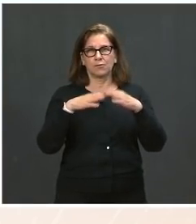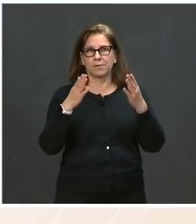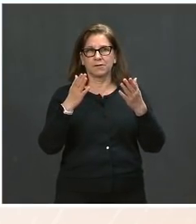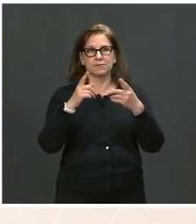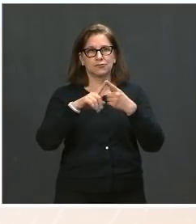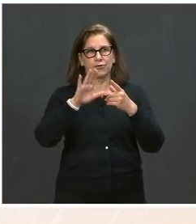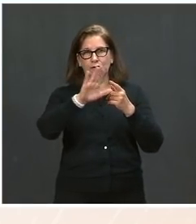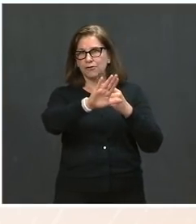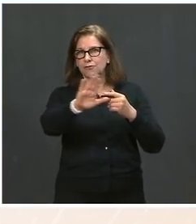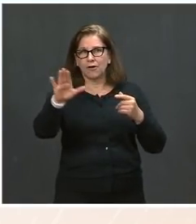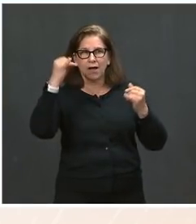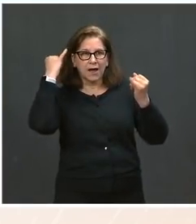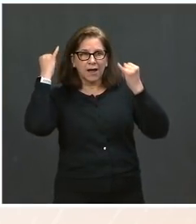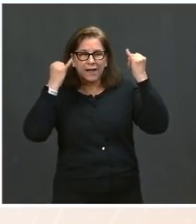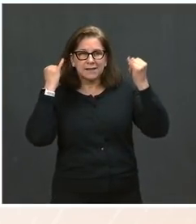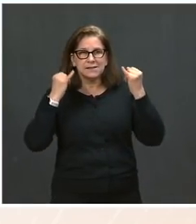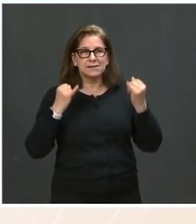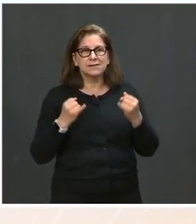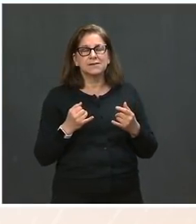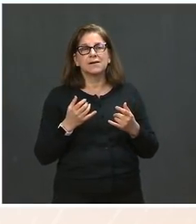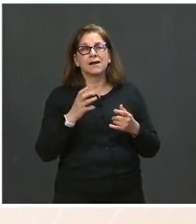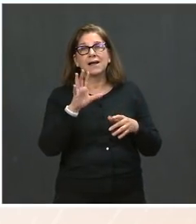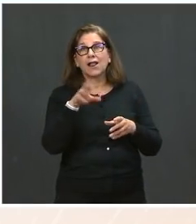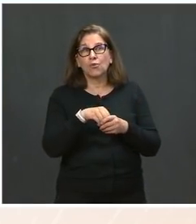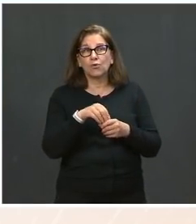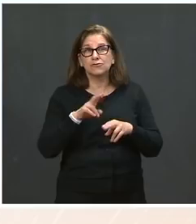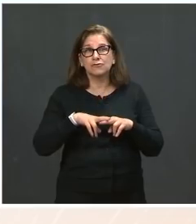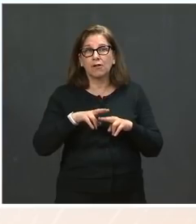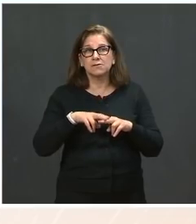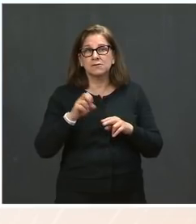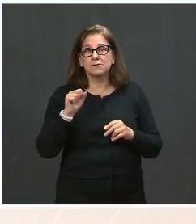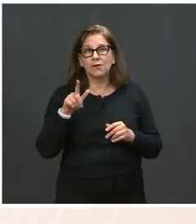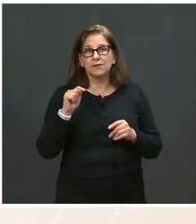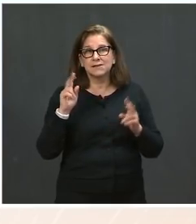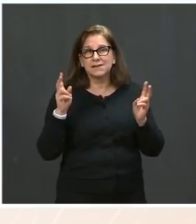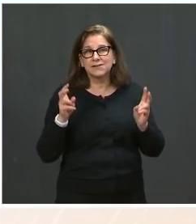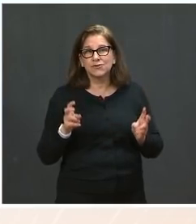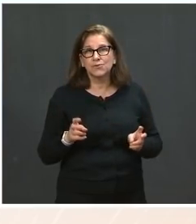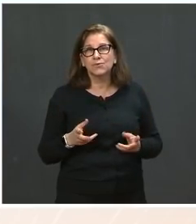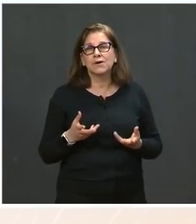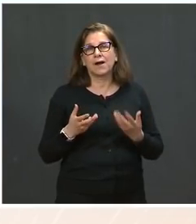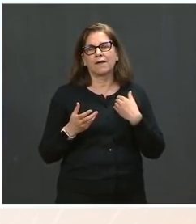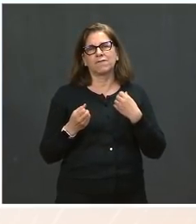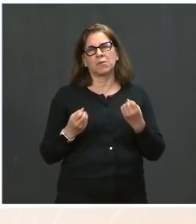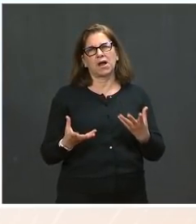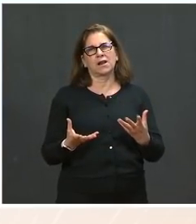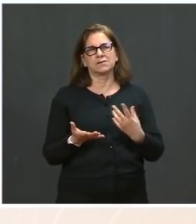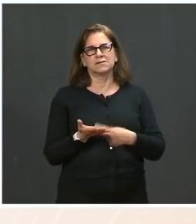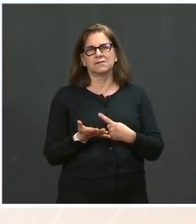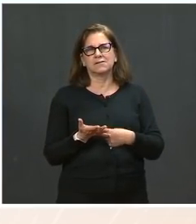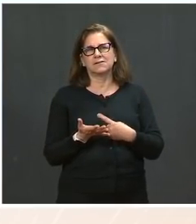and that will be a part of the negotiations moving forward. The Press: The other question is: Before President Biden took office,